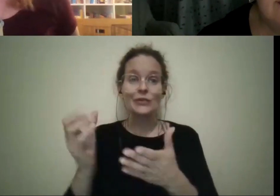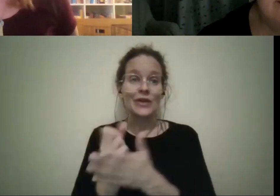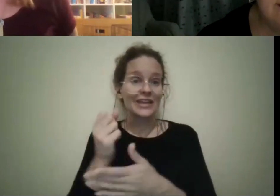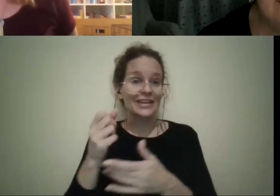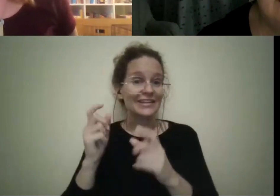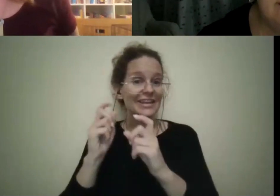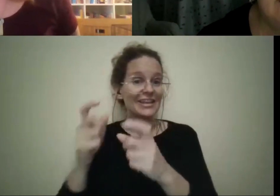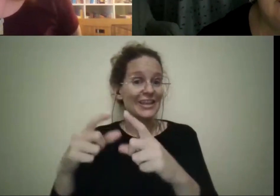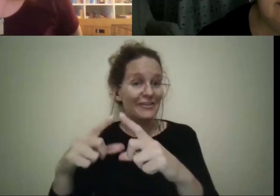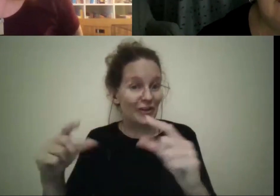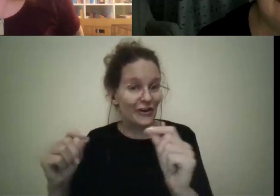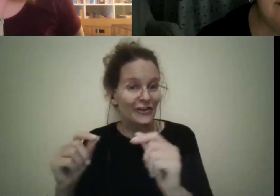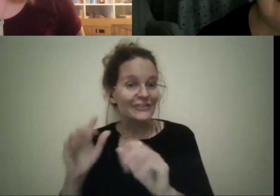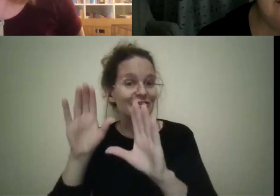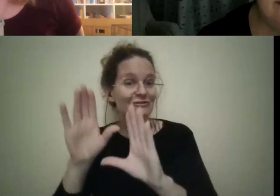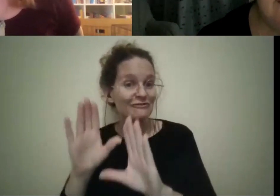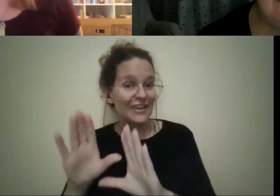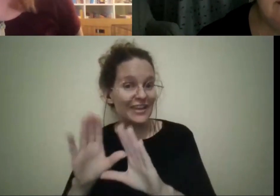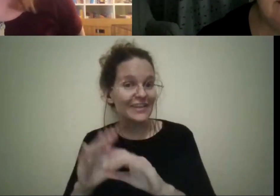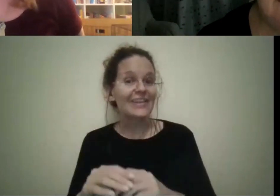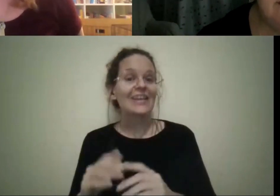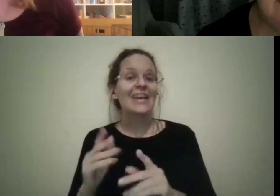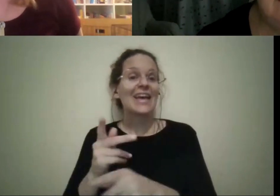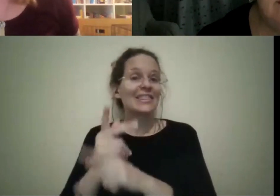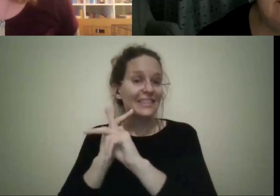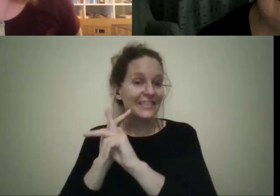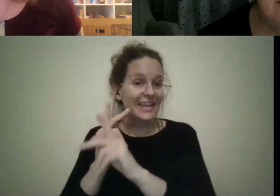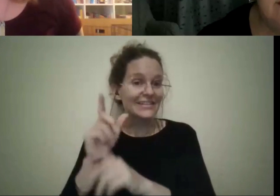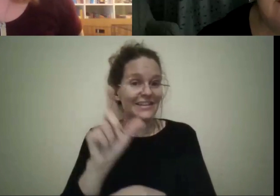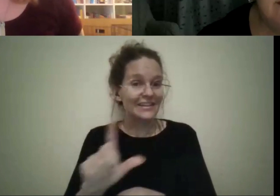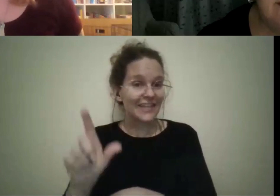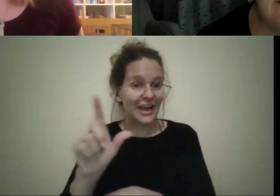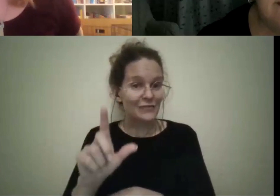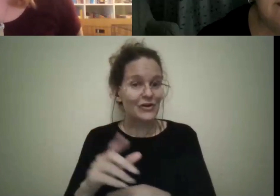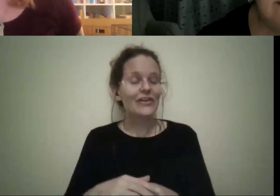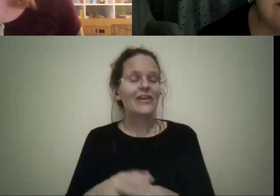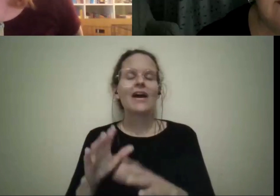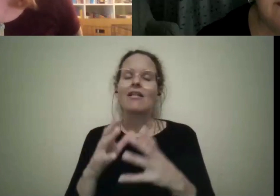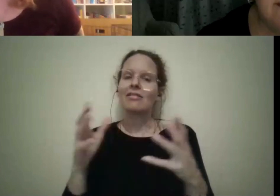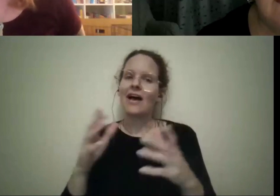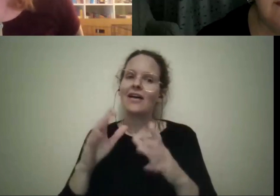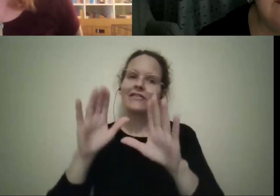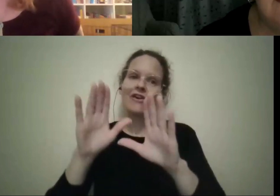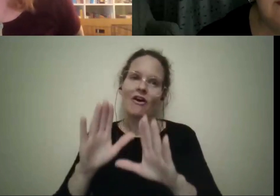great, the lending library is great, lots of awesome resources on there.